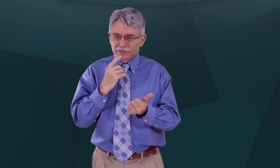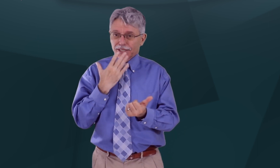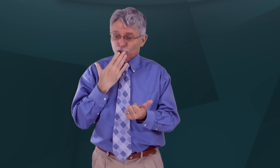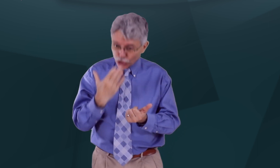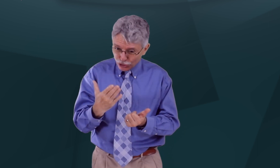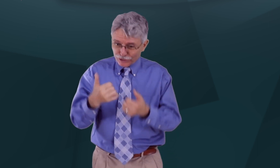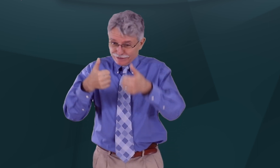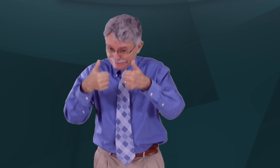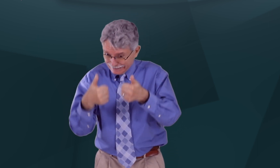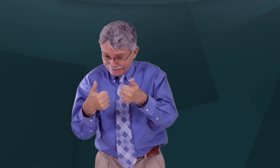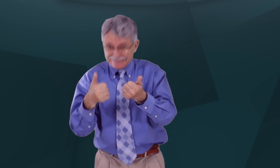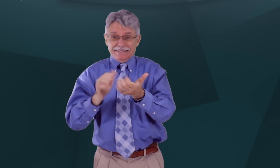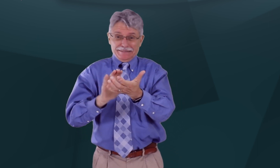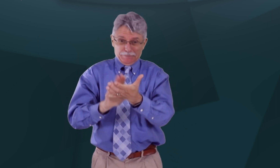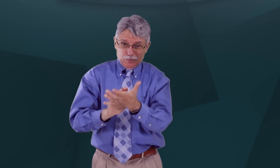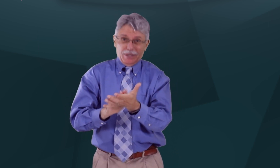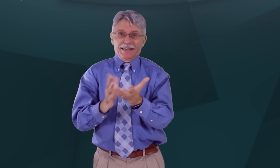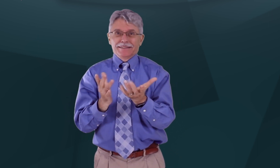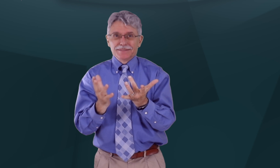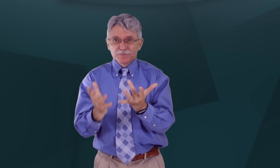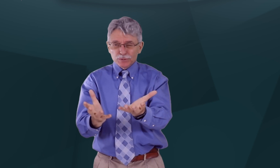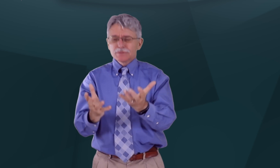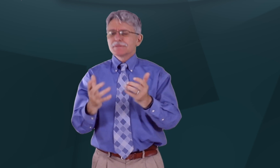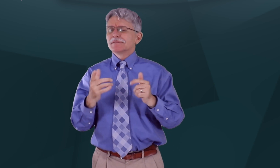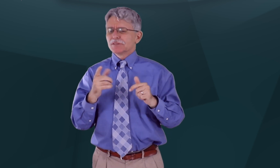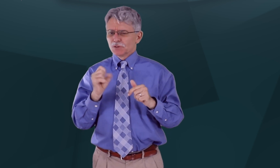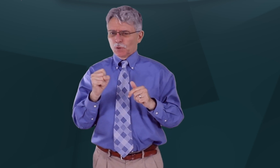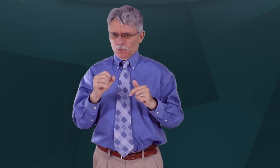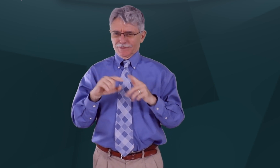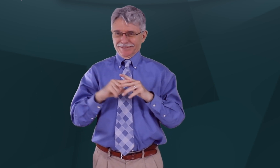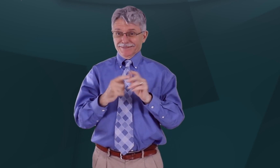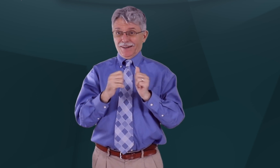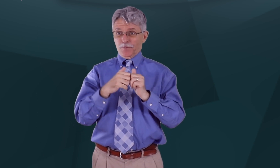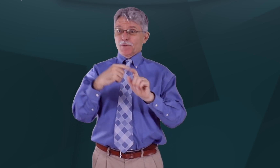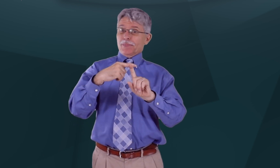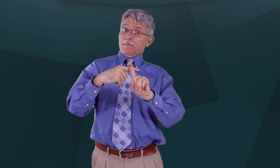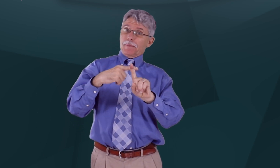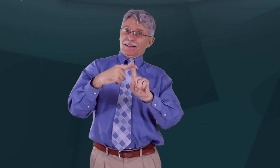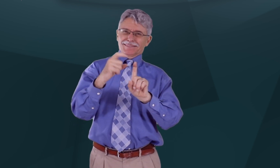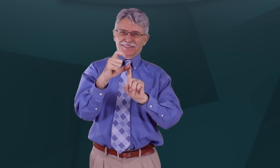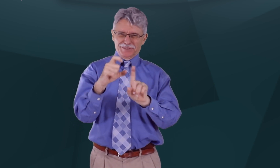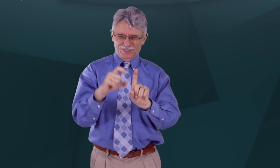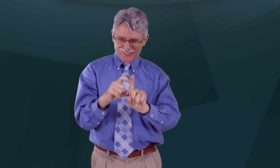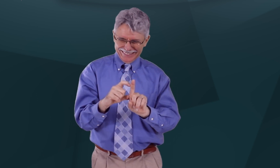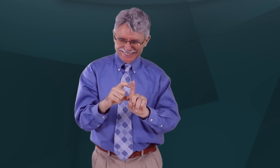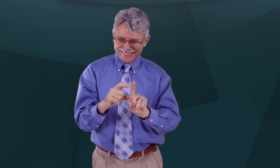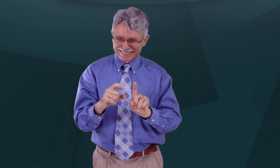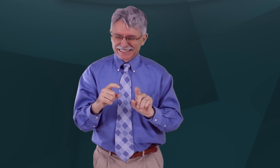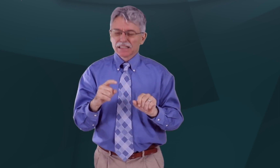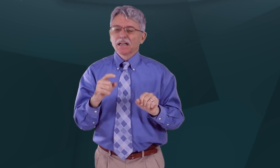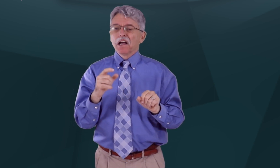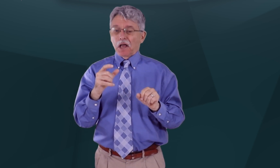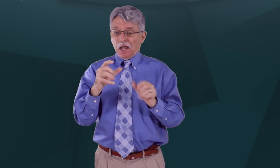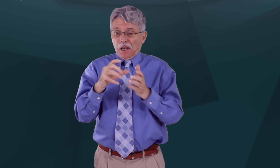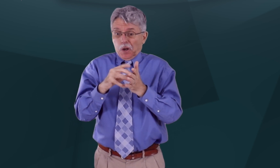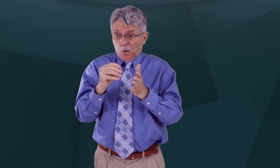at in Russian and I needed to be more providing of praise and saying 'good', so working on those positive words.